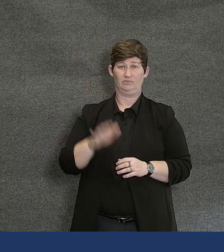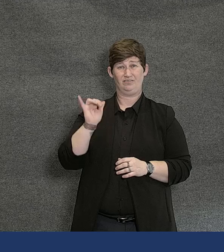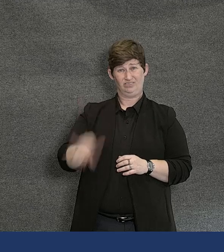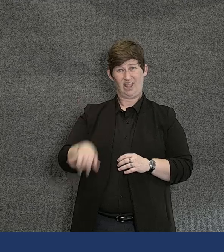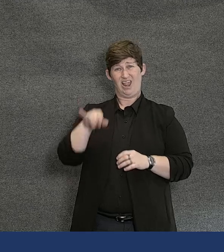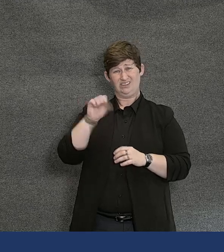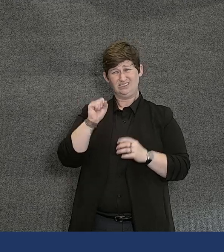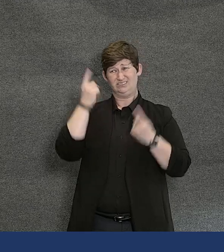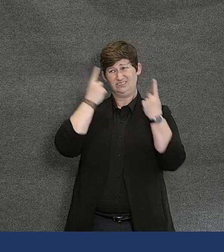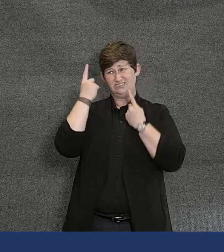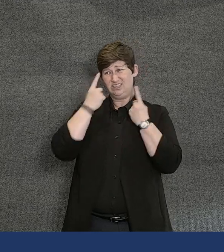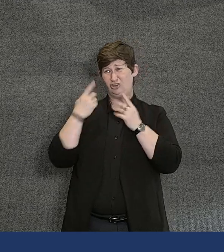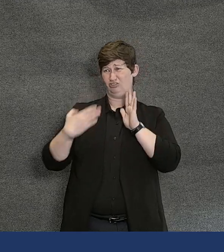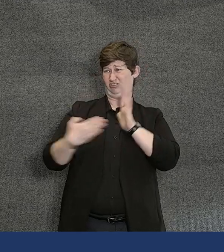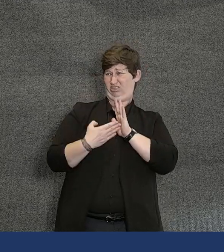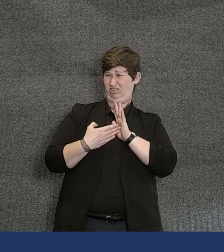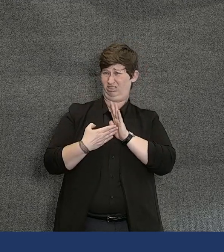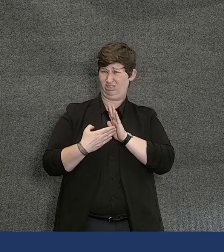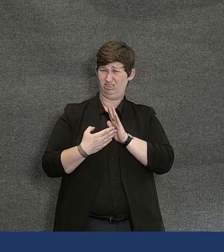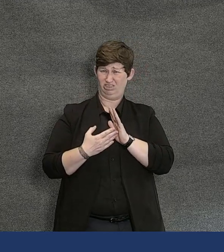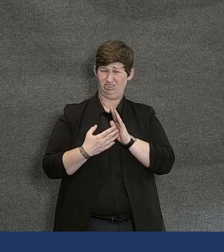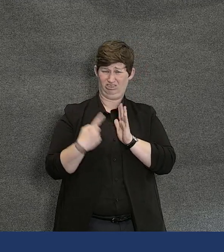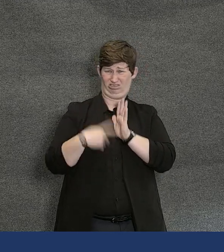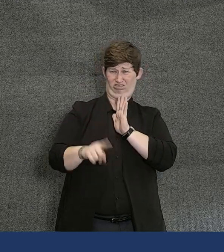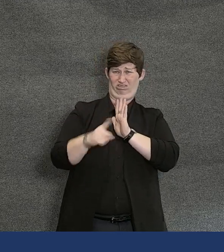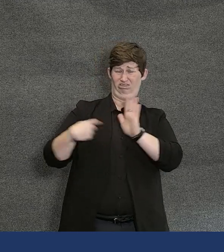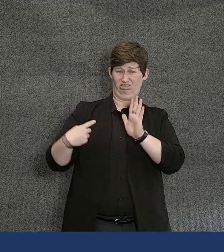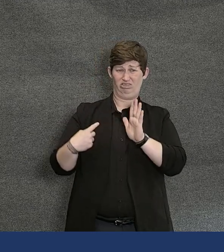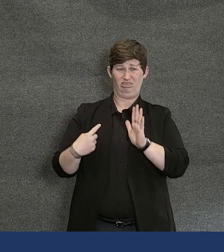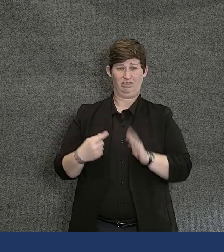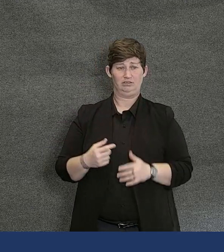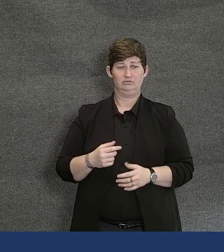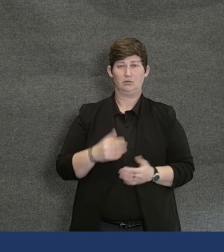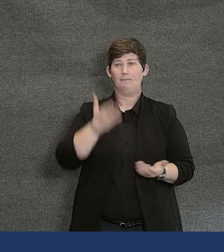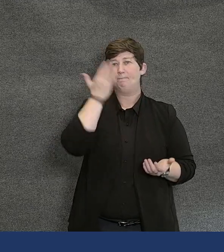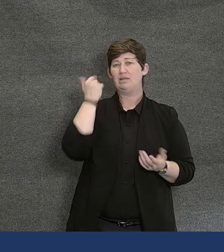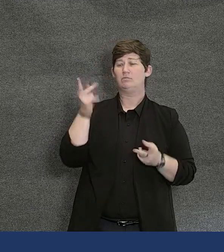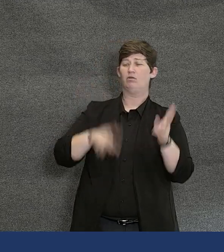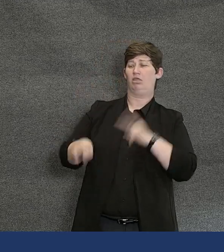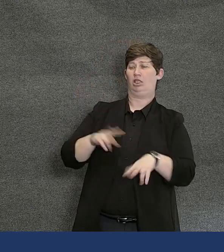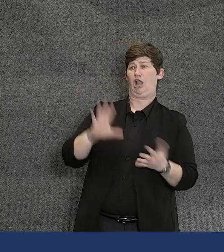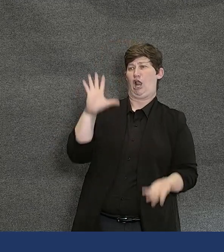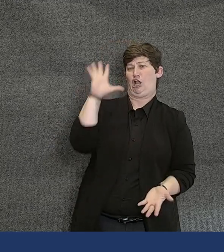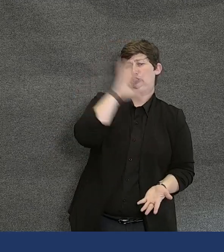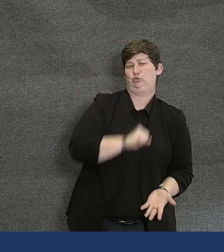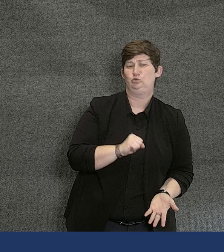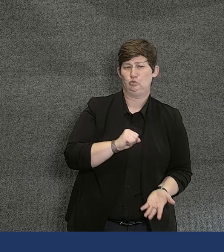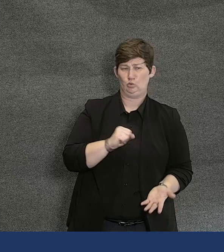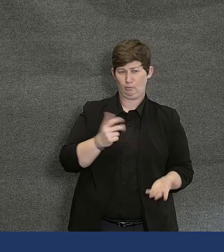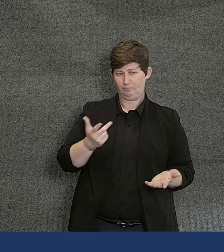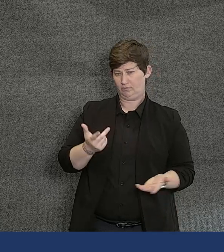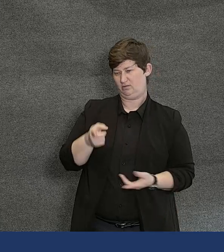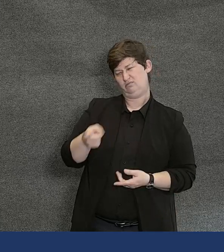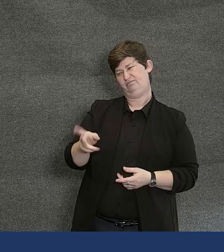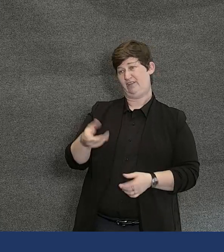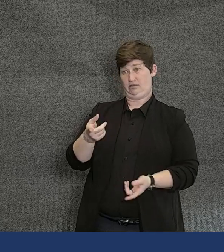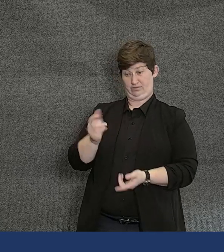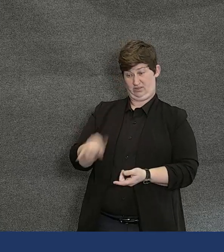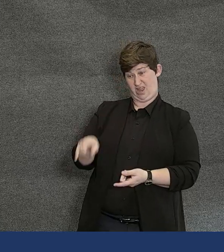what can you do? It's making an assumption that because you can't do one thing, that you can't do anything,